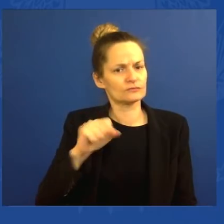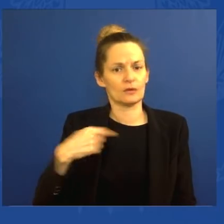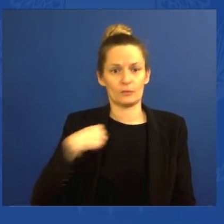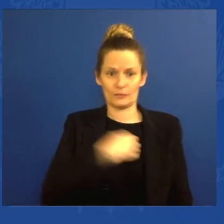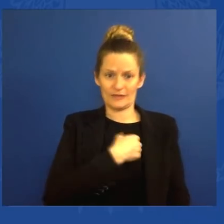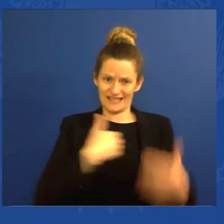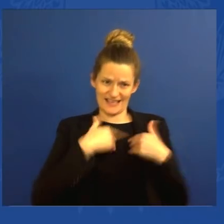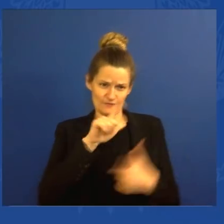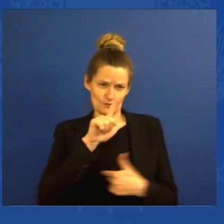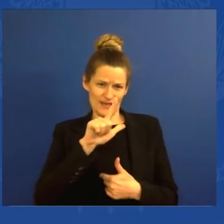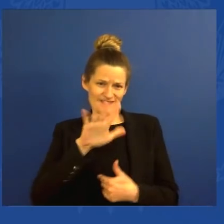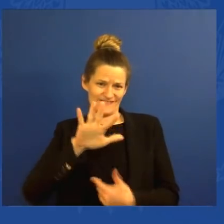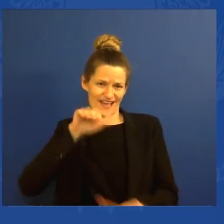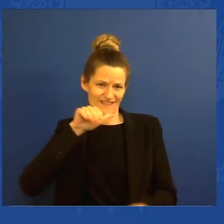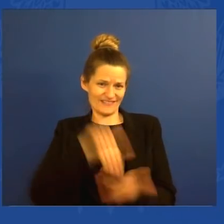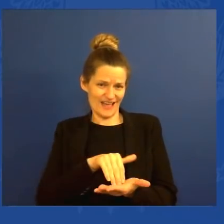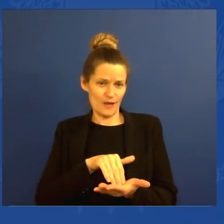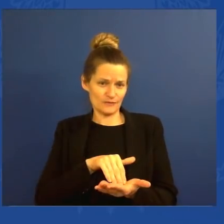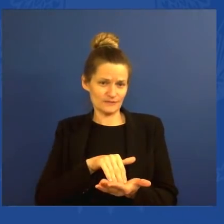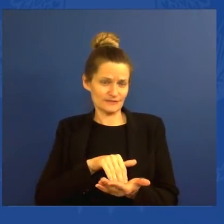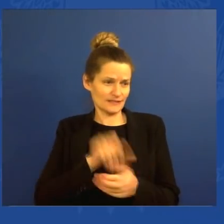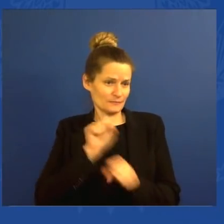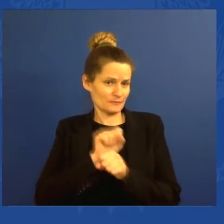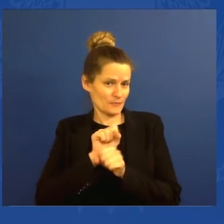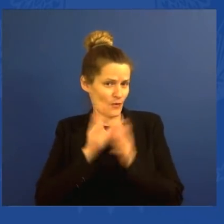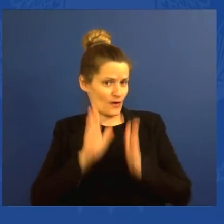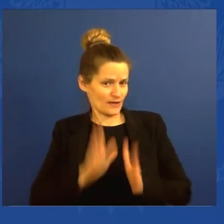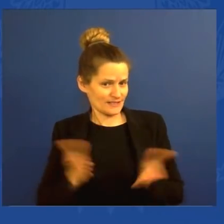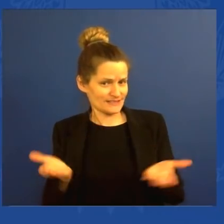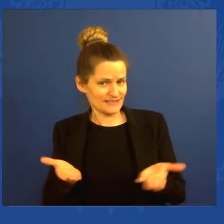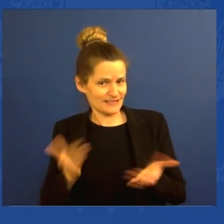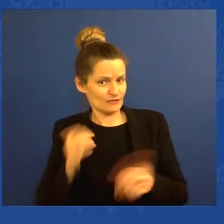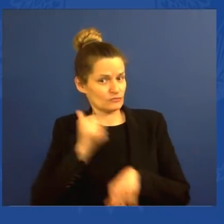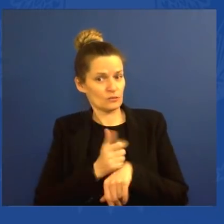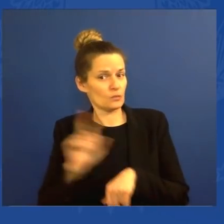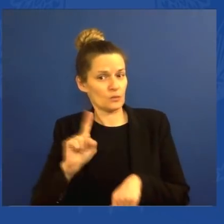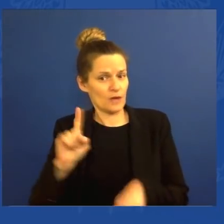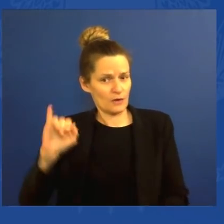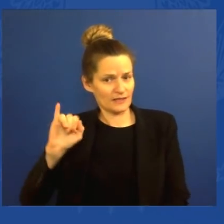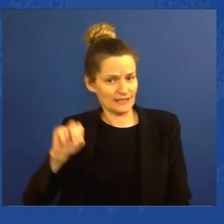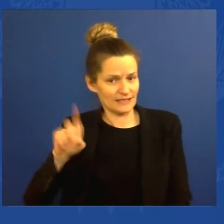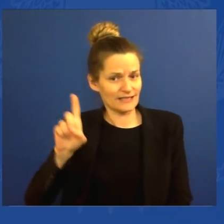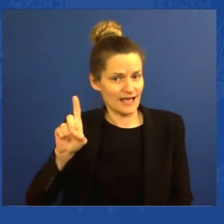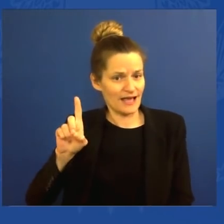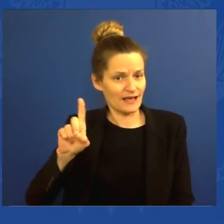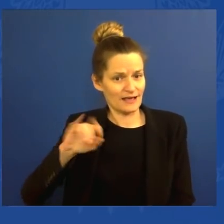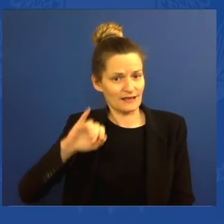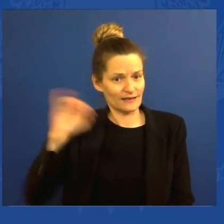And our employees are really focused on driving innovation and producing power solutions, engines, and also, as you said,